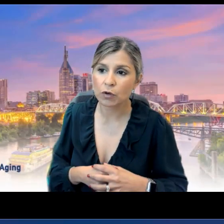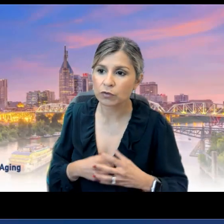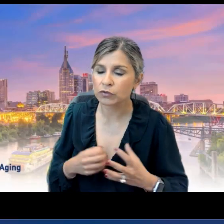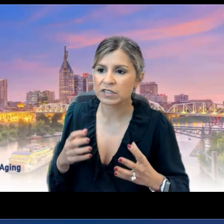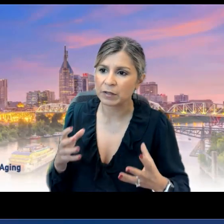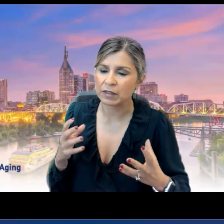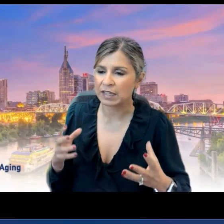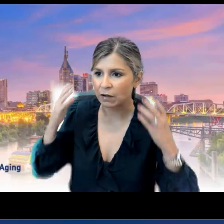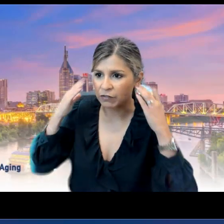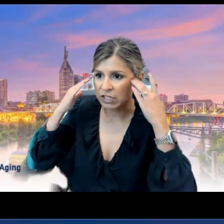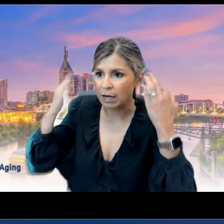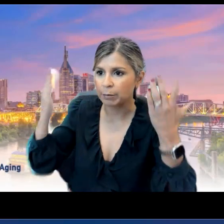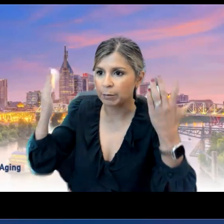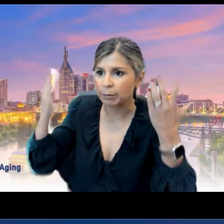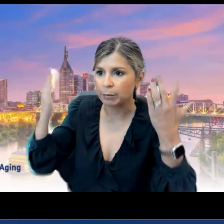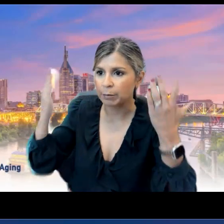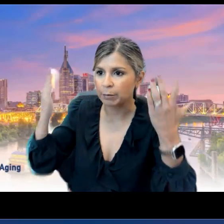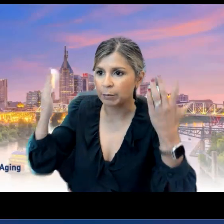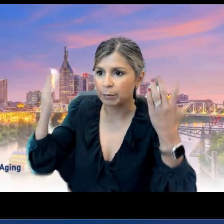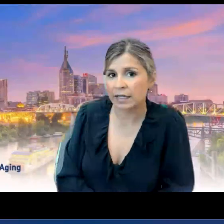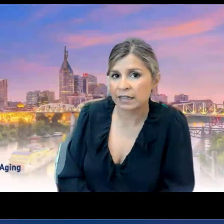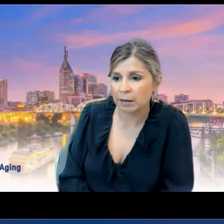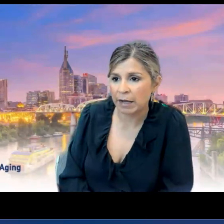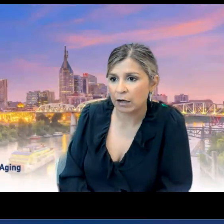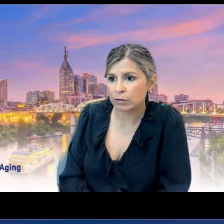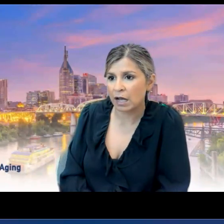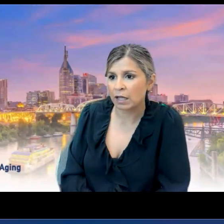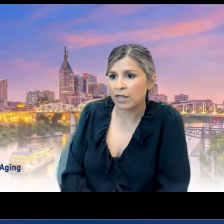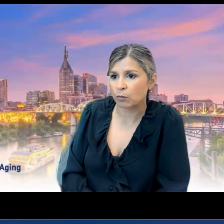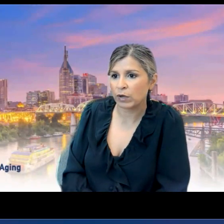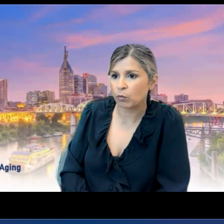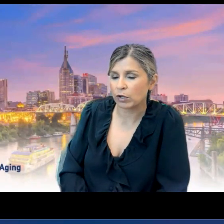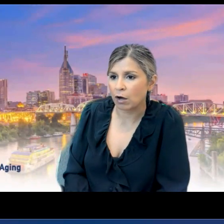So those are just some of the things off the top of my head I can think about that